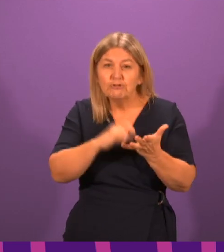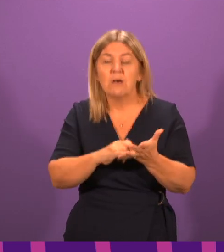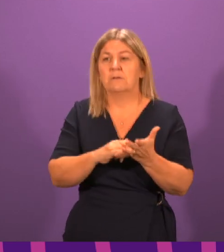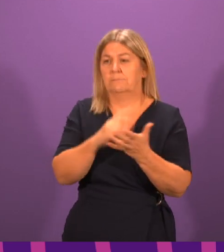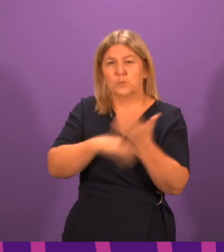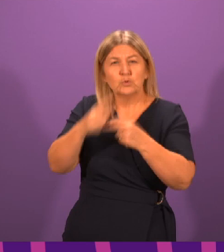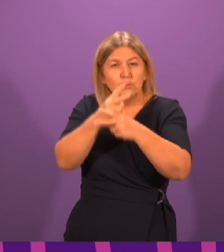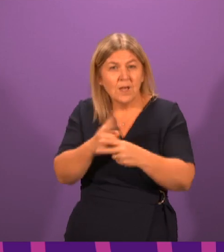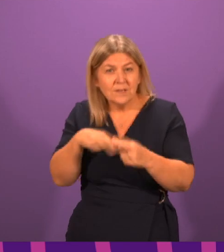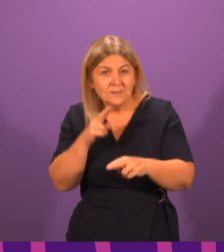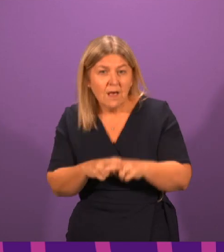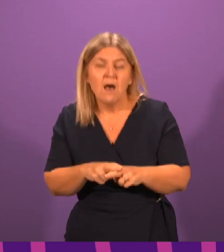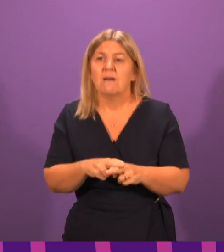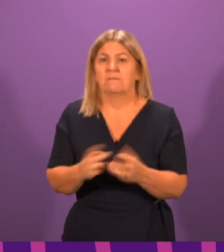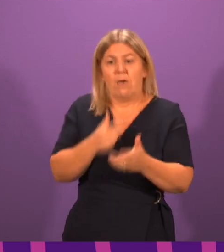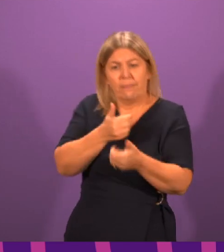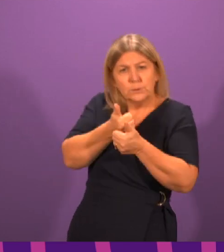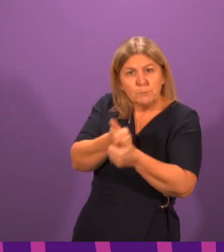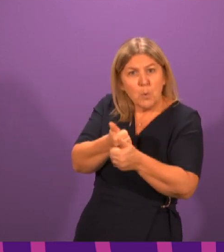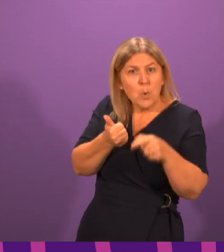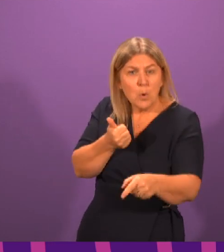as well as the unstinting support and perseverance of the Scottish people,